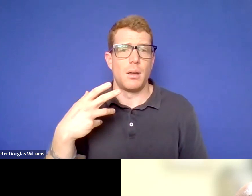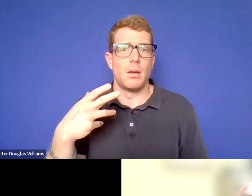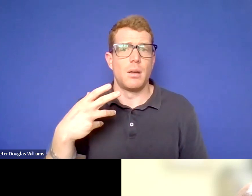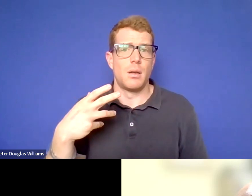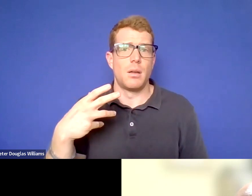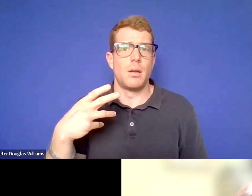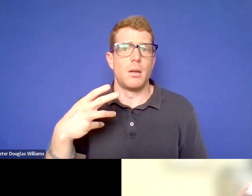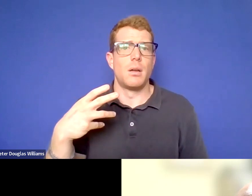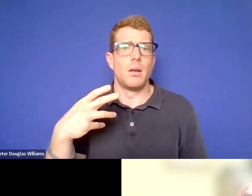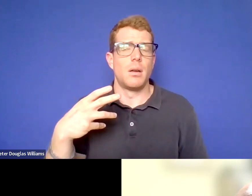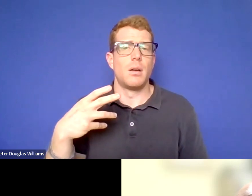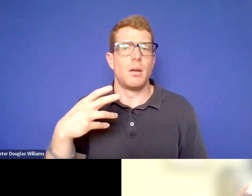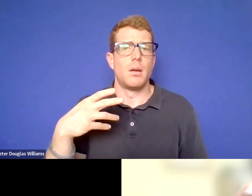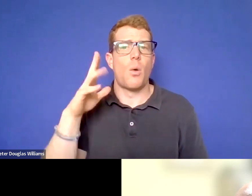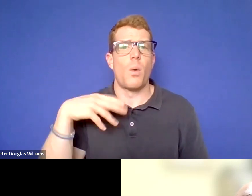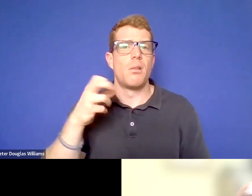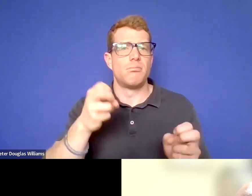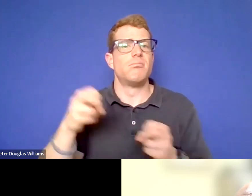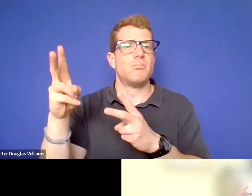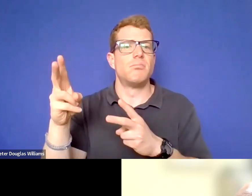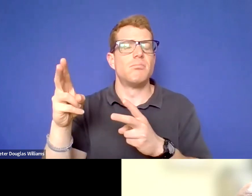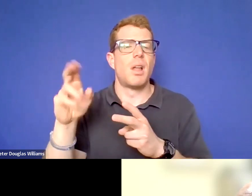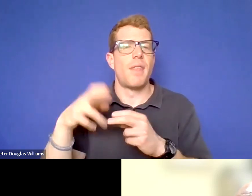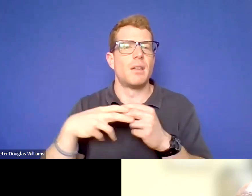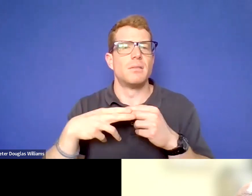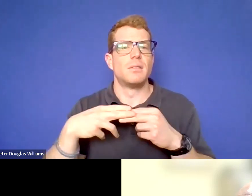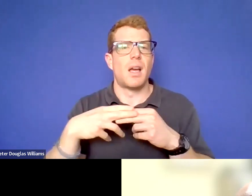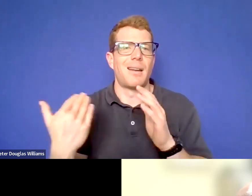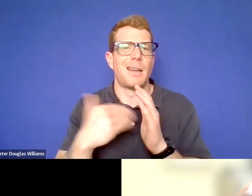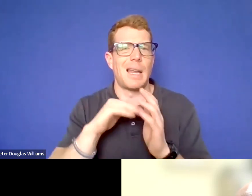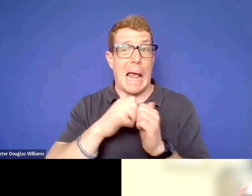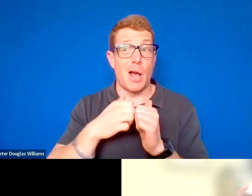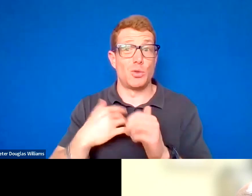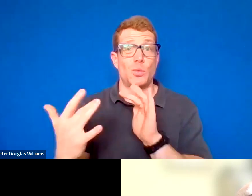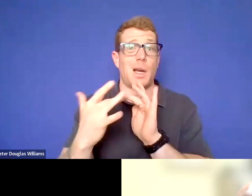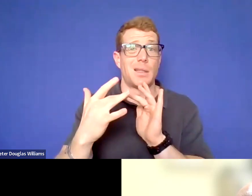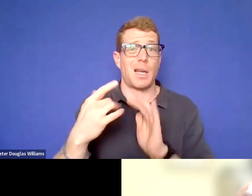Well, the slide showed earlier about how to contact us through the ticket to work help line if they would give us.